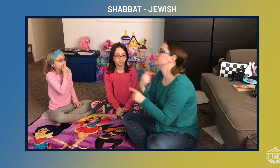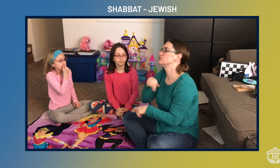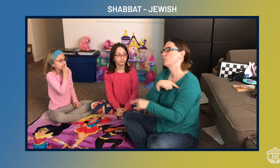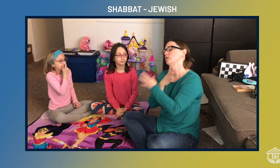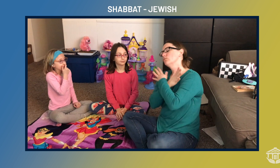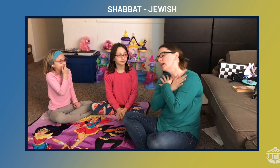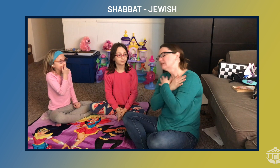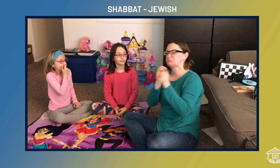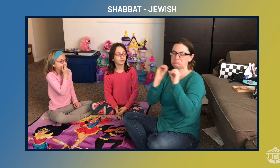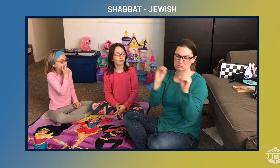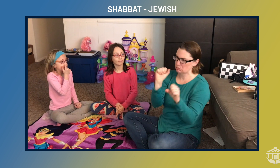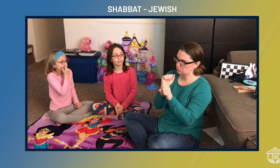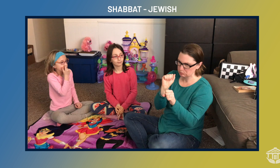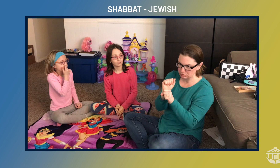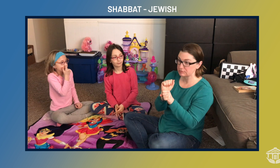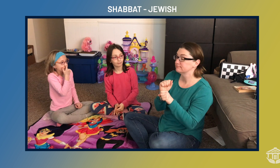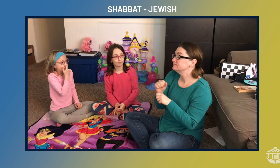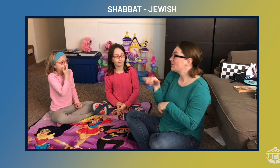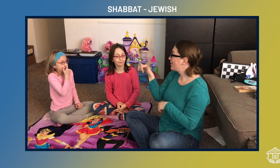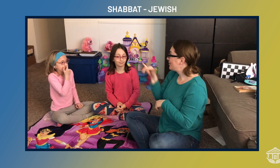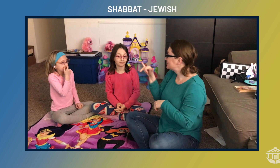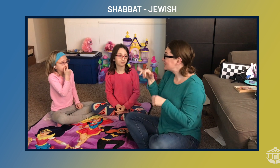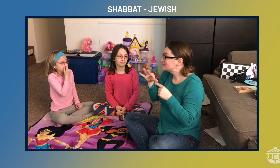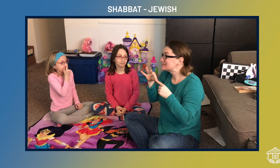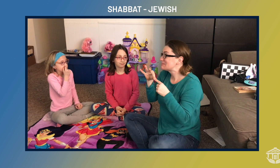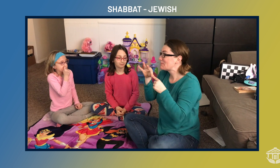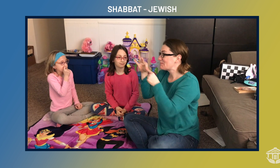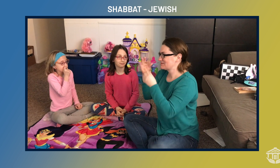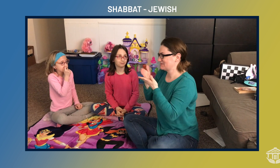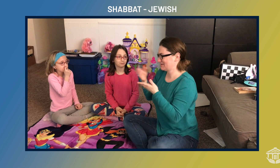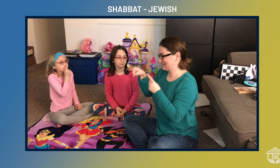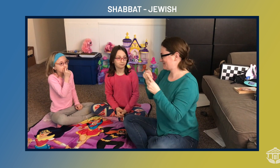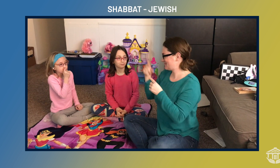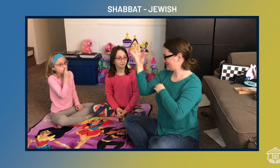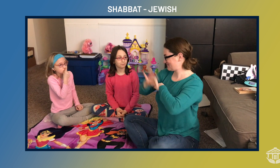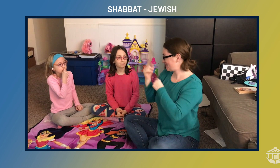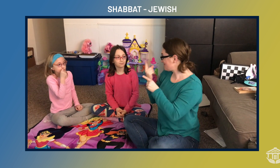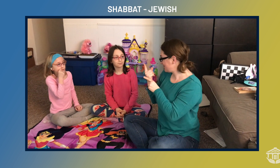day so we rest too. We don't work or anything. There are other special things about Shabbat too.